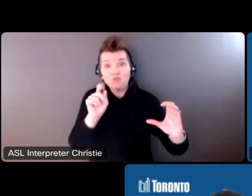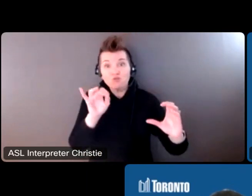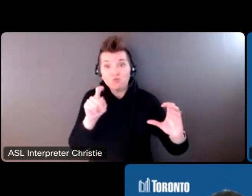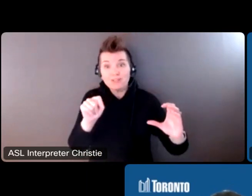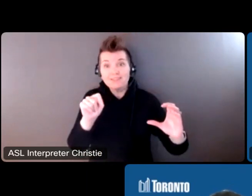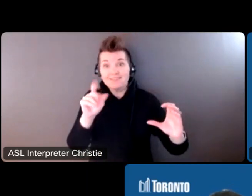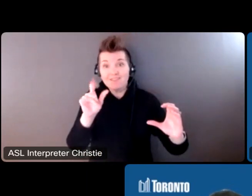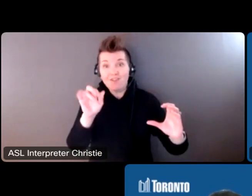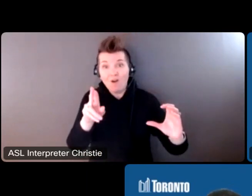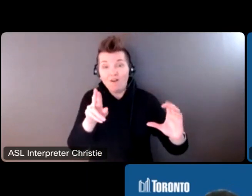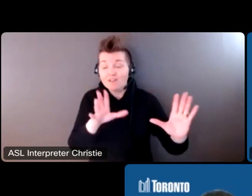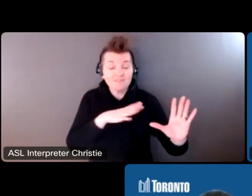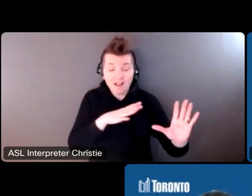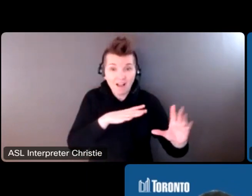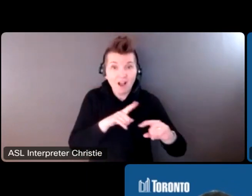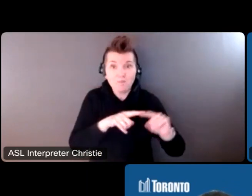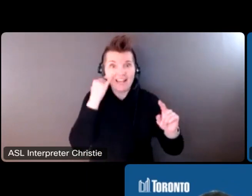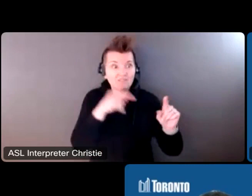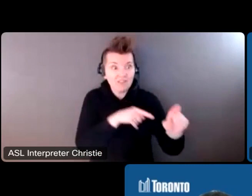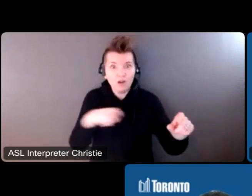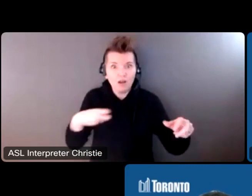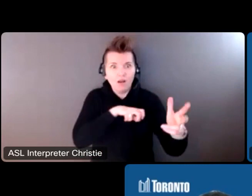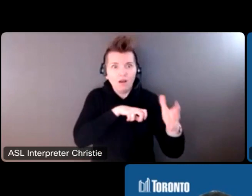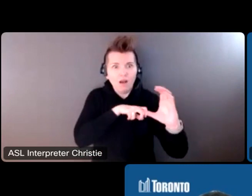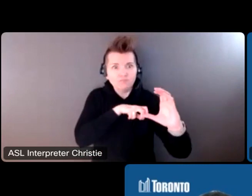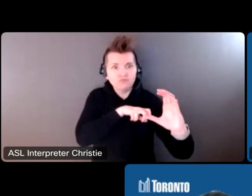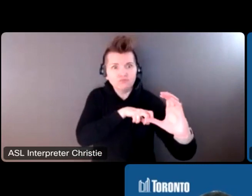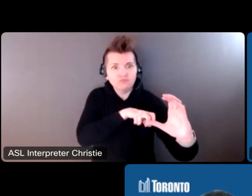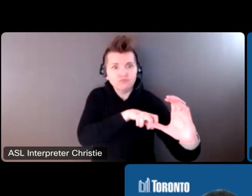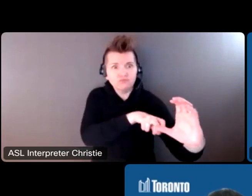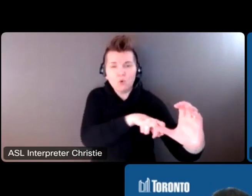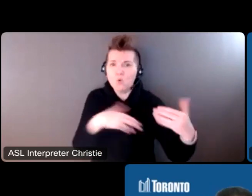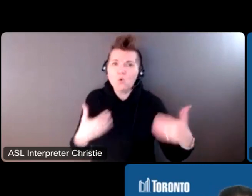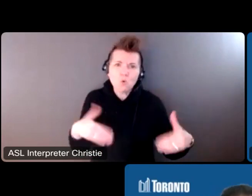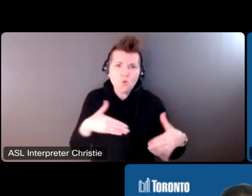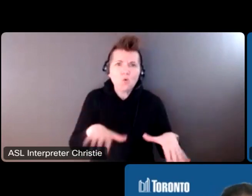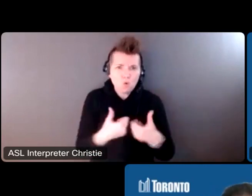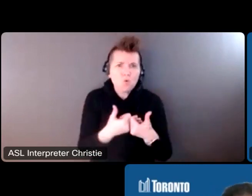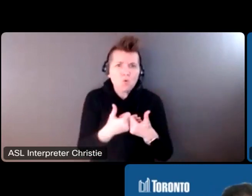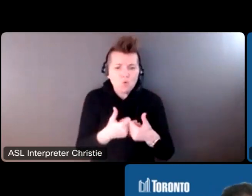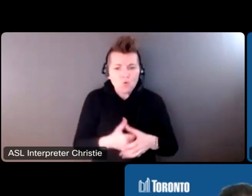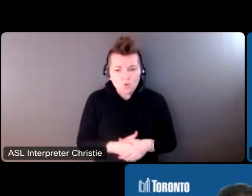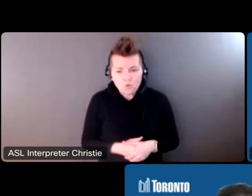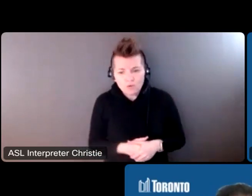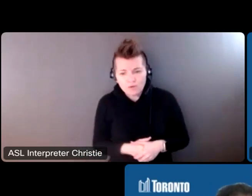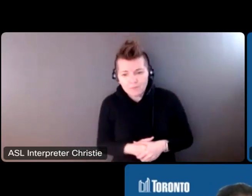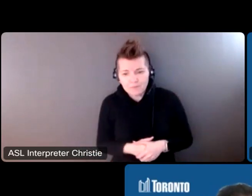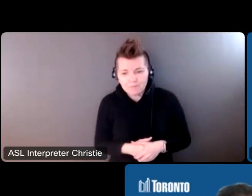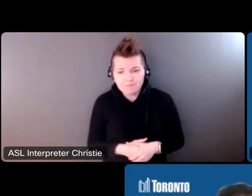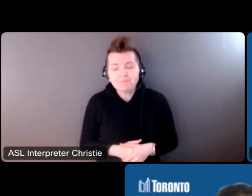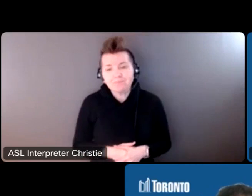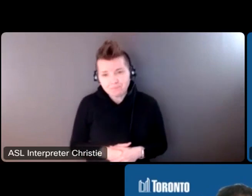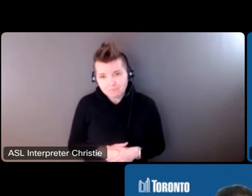Roger Browne: No, I really sincerely appreciate that question and comment too.